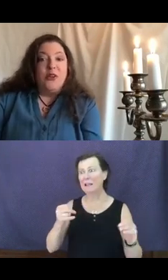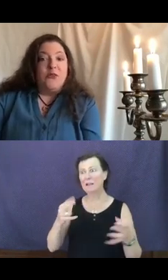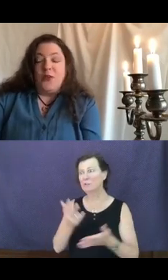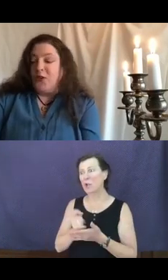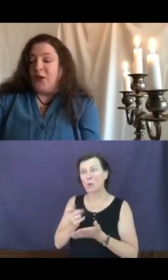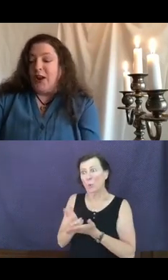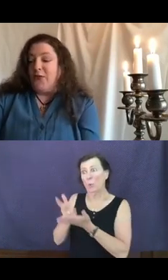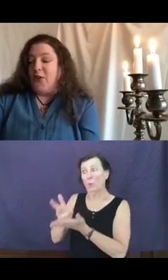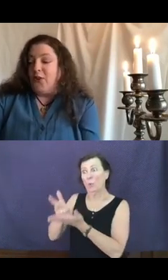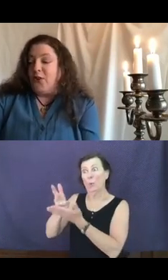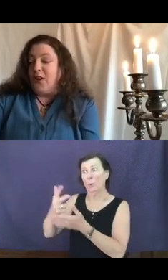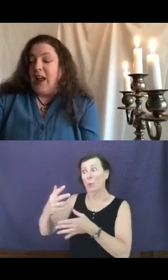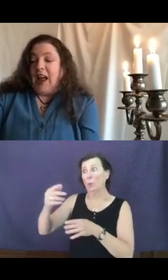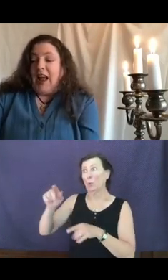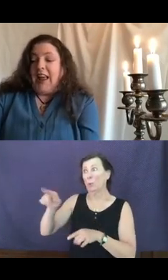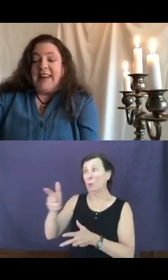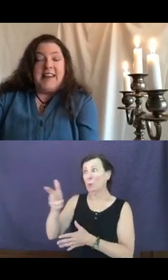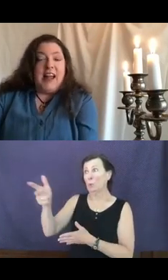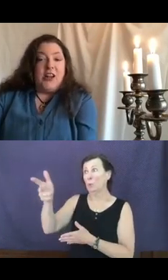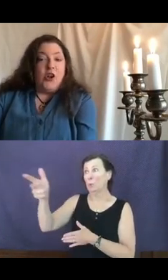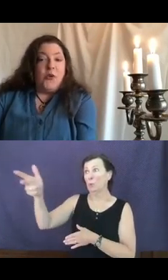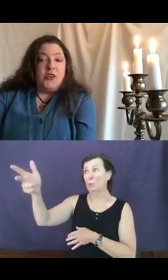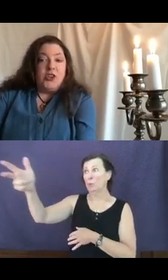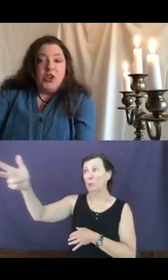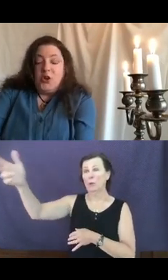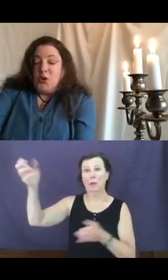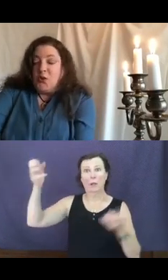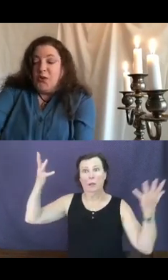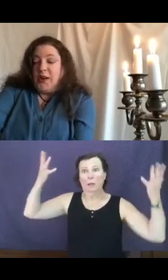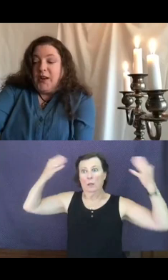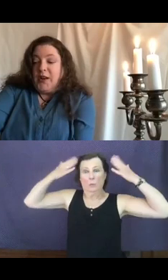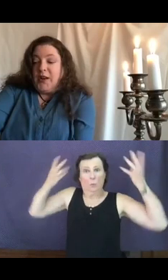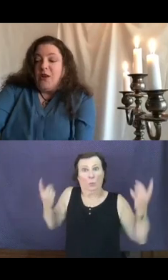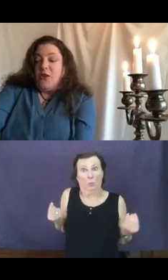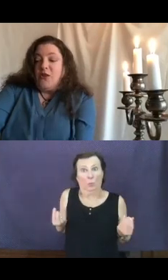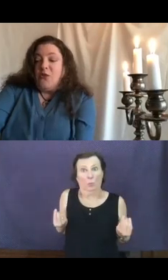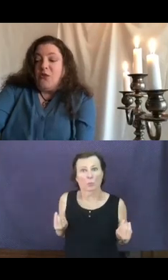further and further, he did not know what to do, except to try